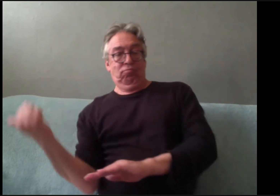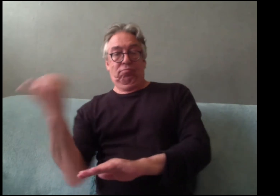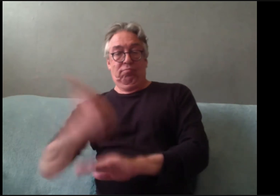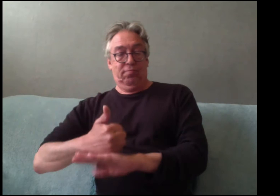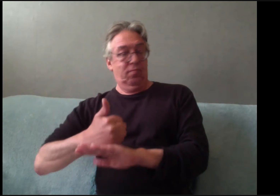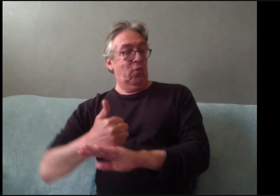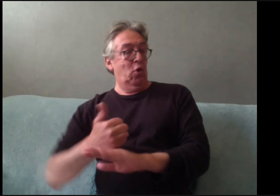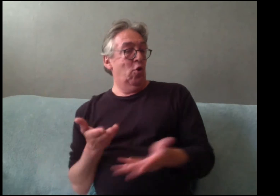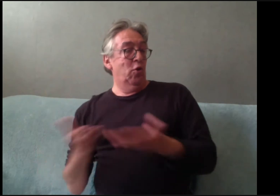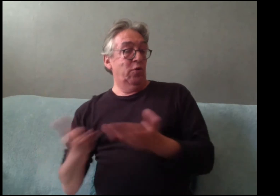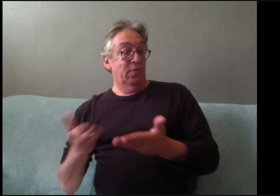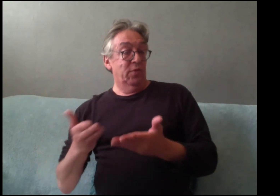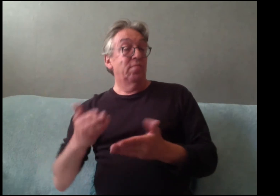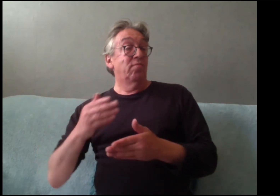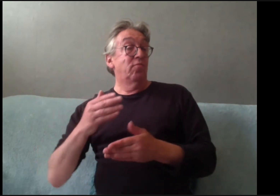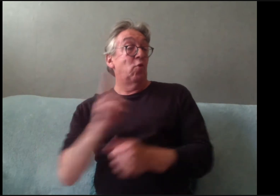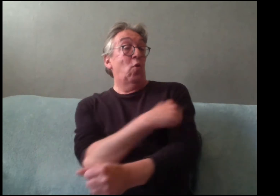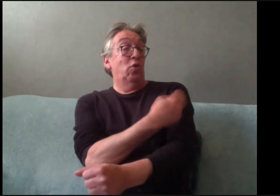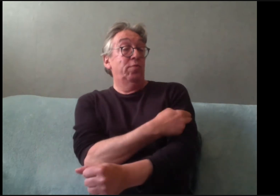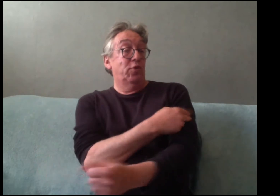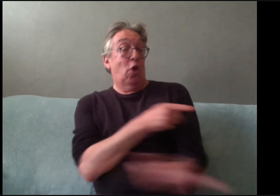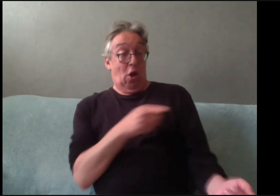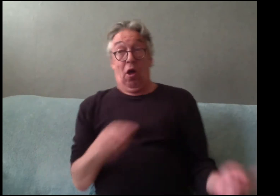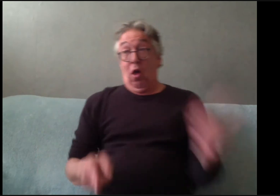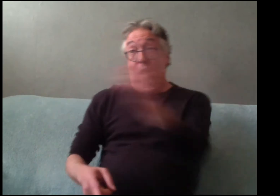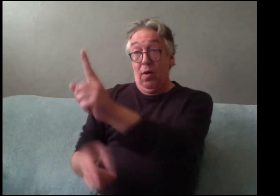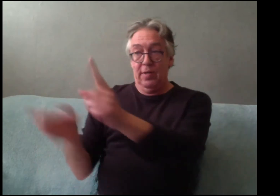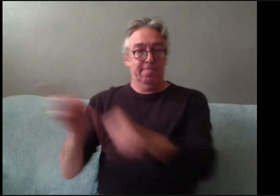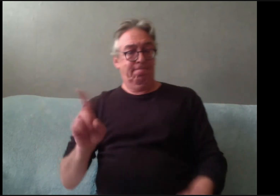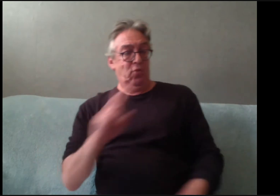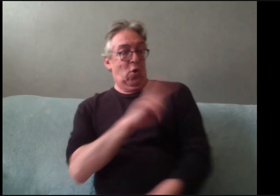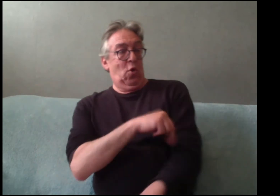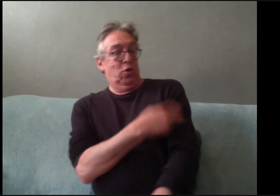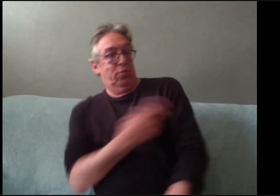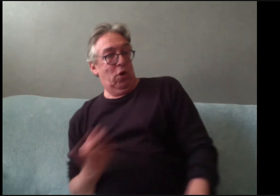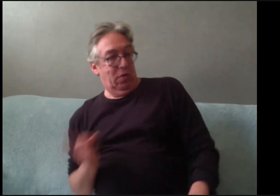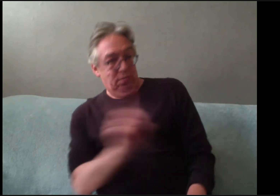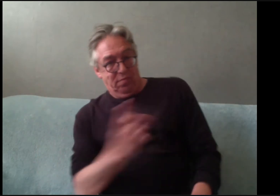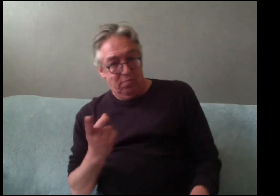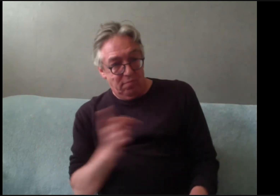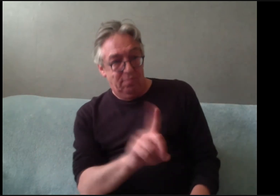And the anticipation and organization of hospital care, when necessary.